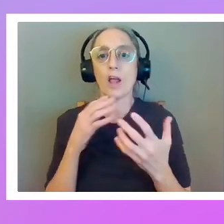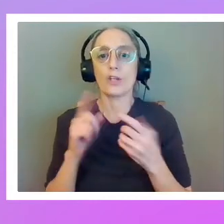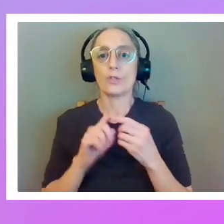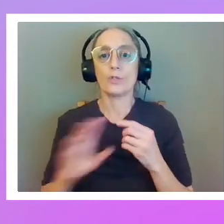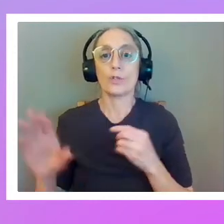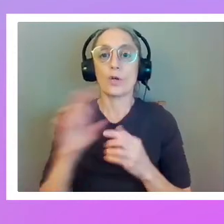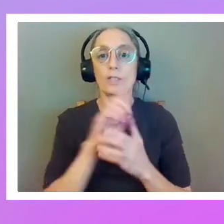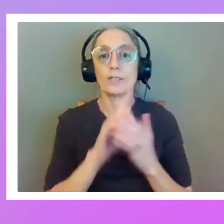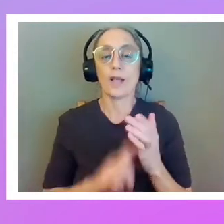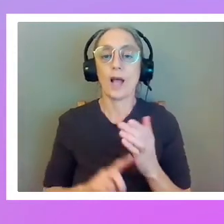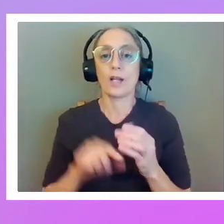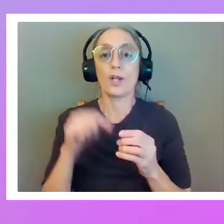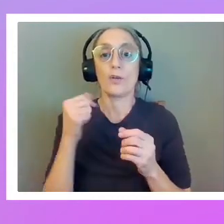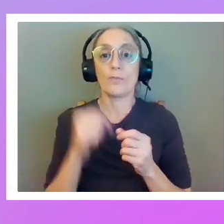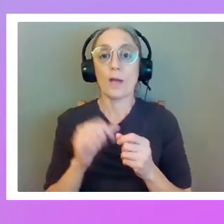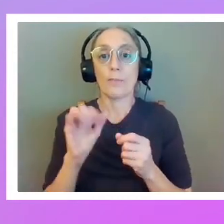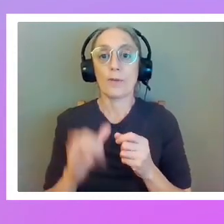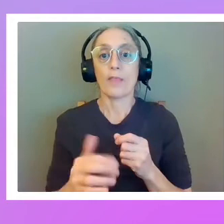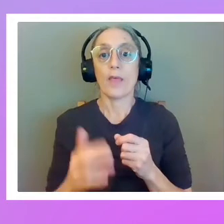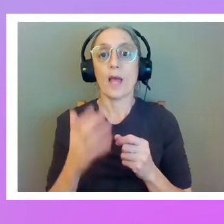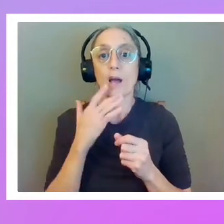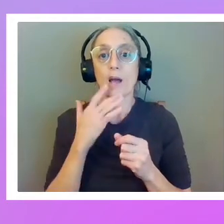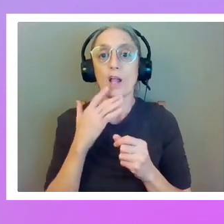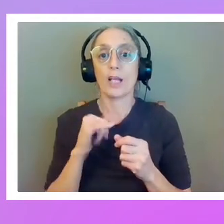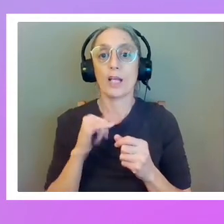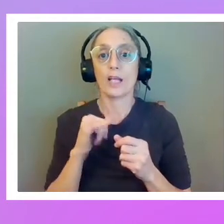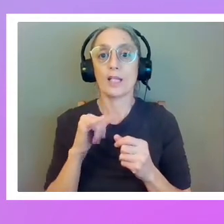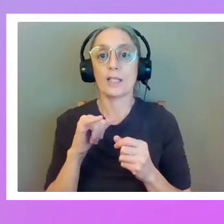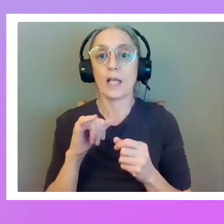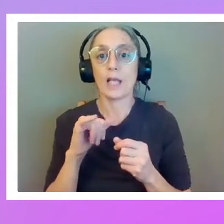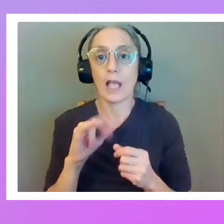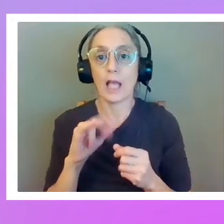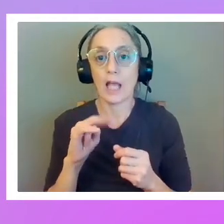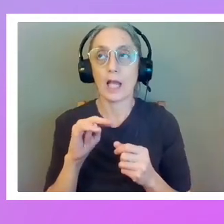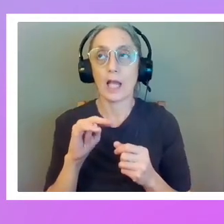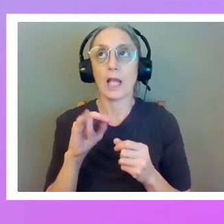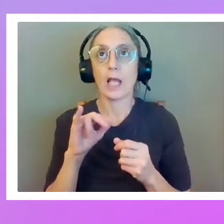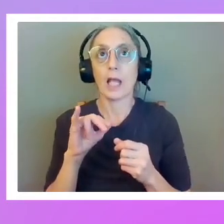remember that color is an inexact and relative art form.